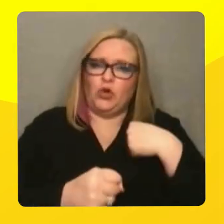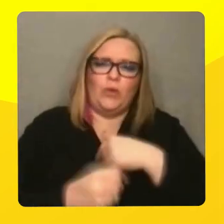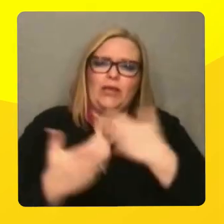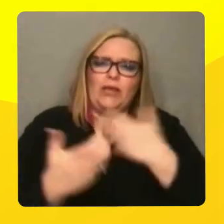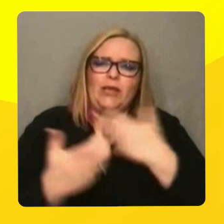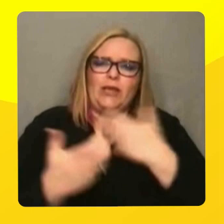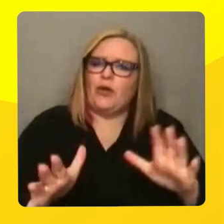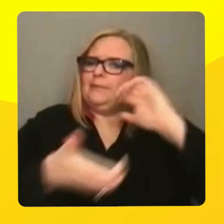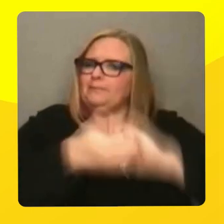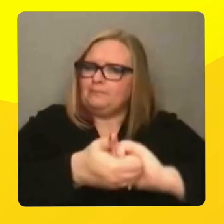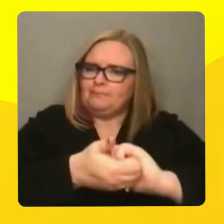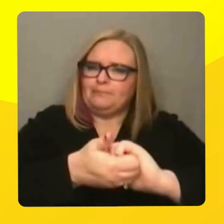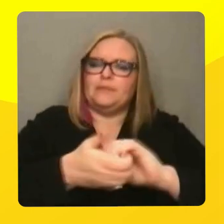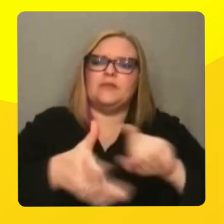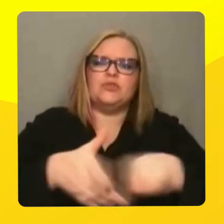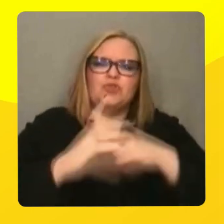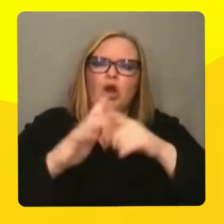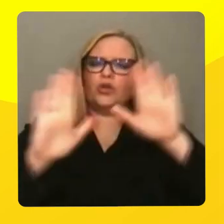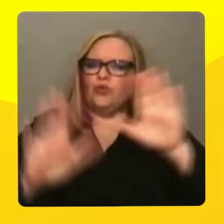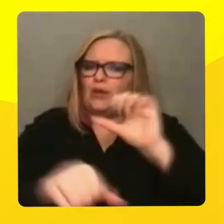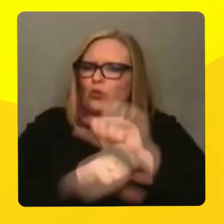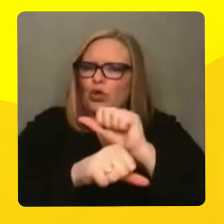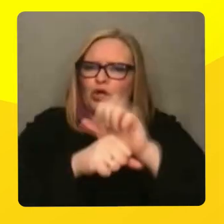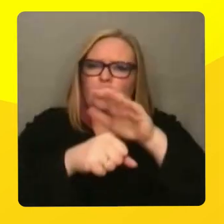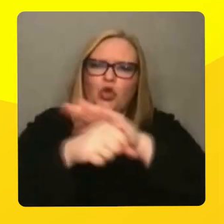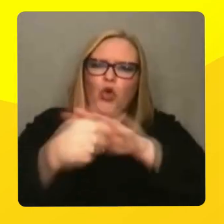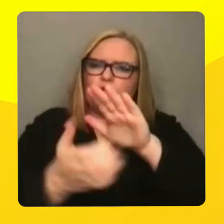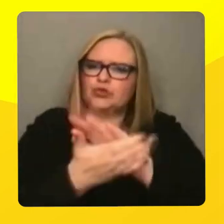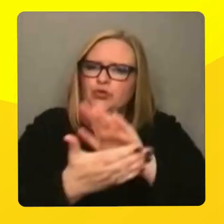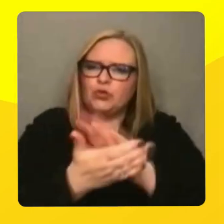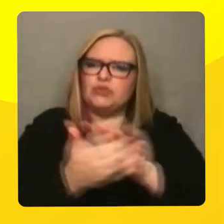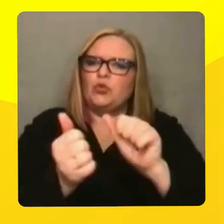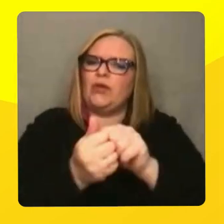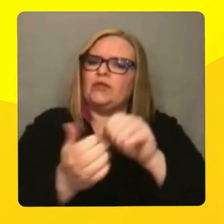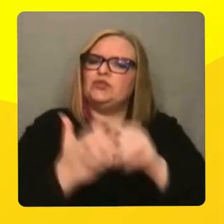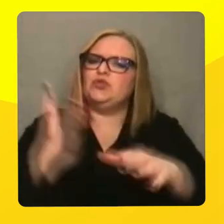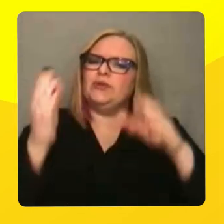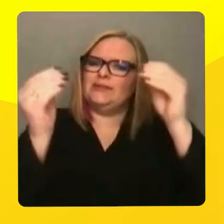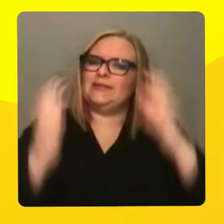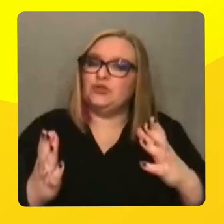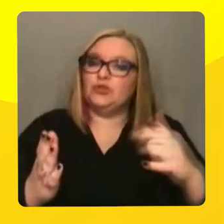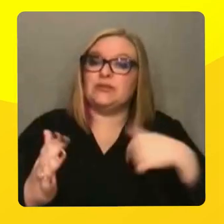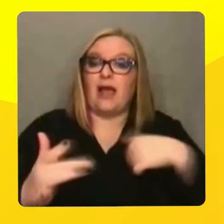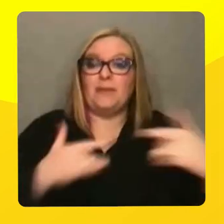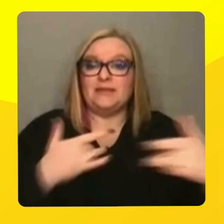and started some great work in local schools and with our student teachers. So I'm really excited about seeing how